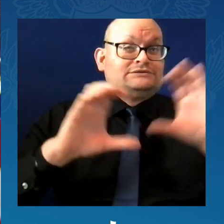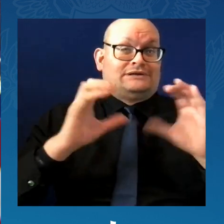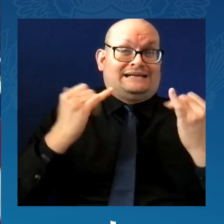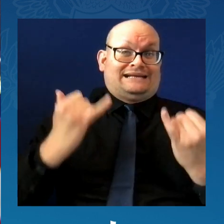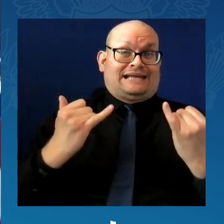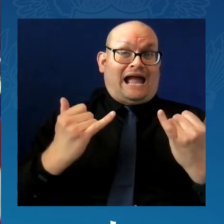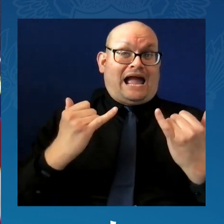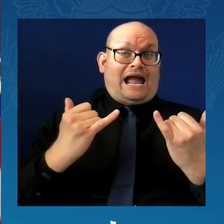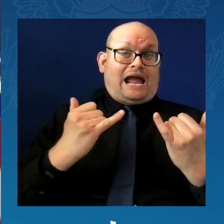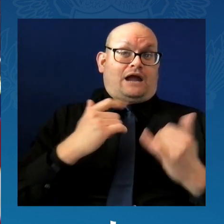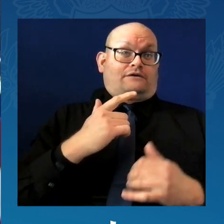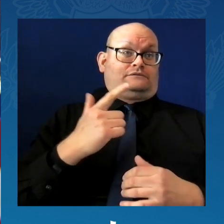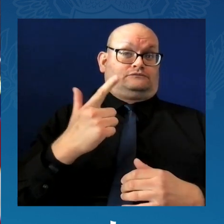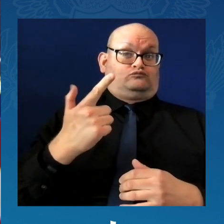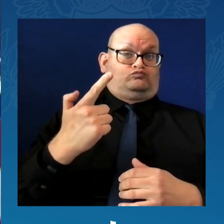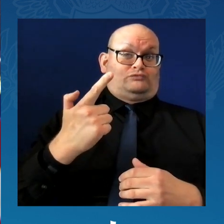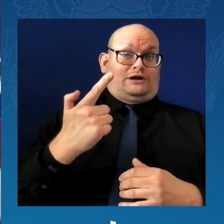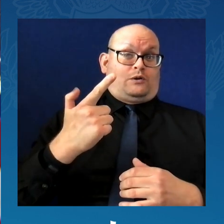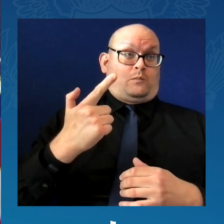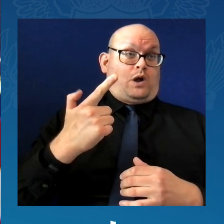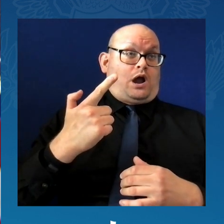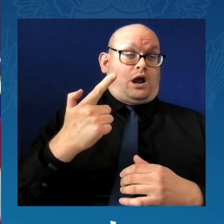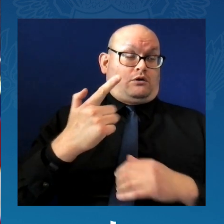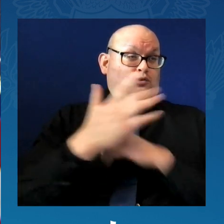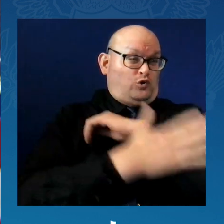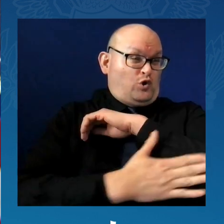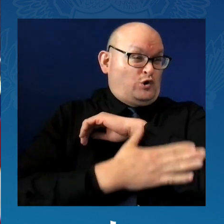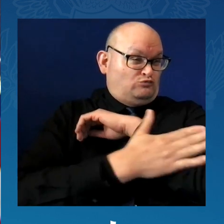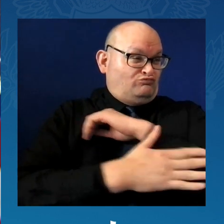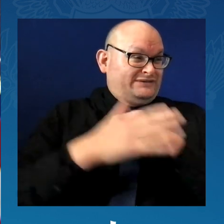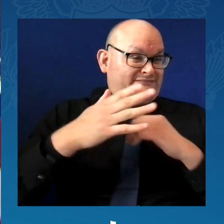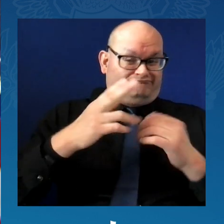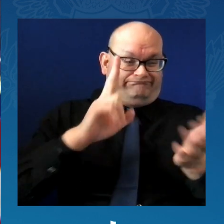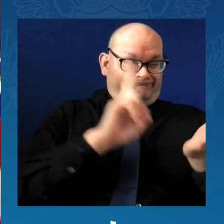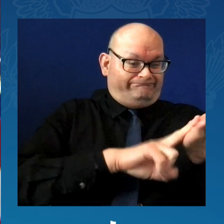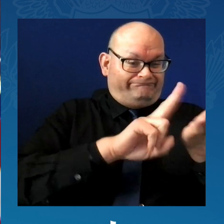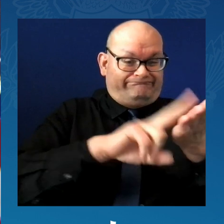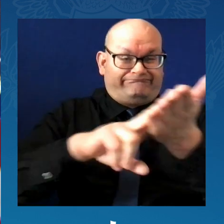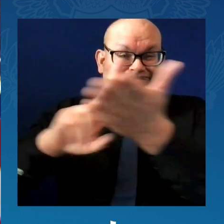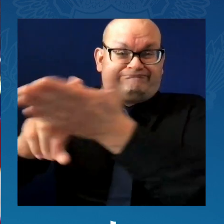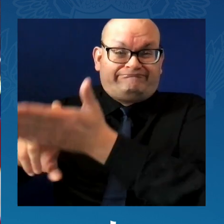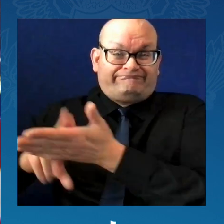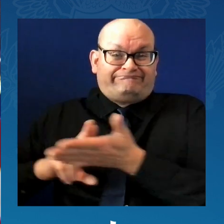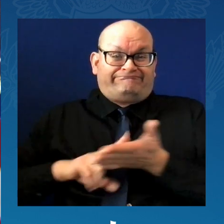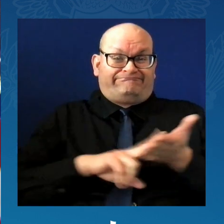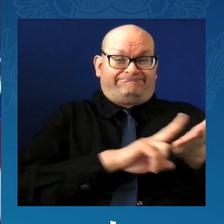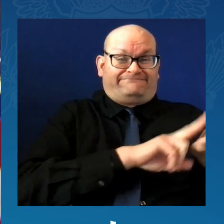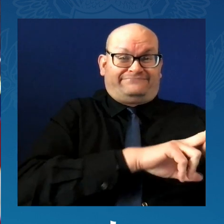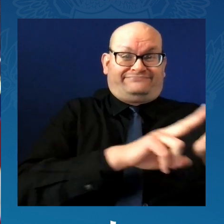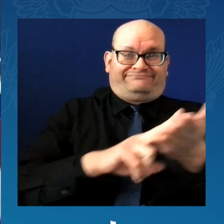This April, I announced that our nation would not conduct destructive, direct-ascent,